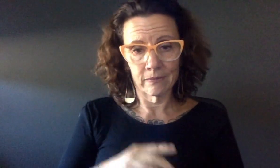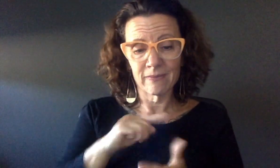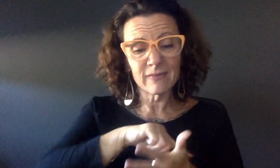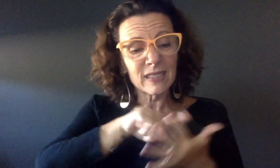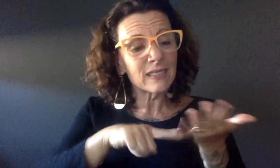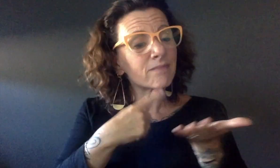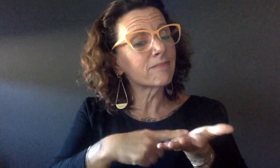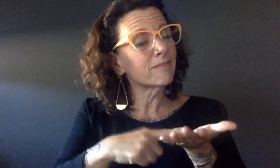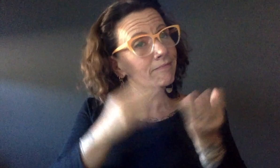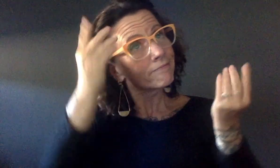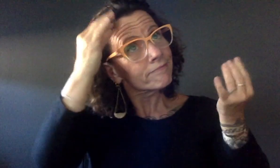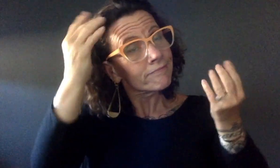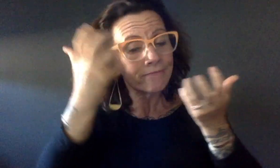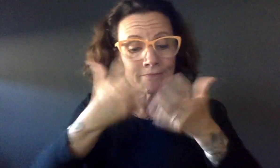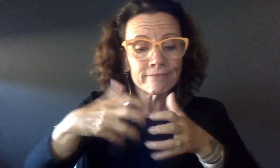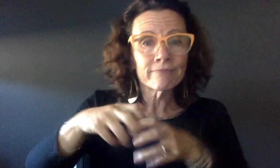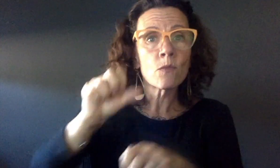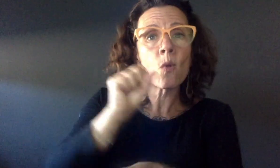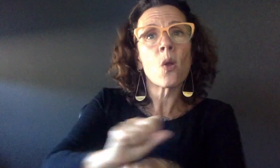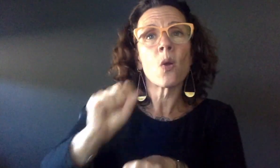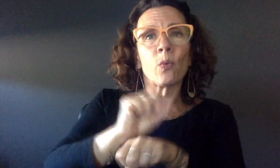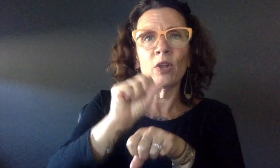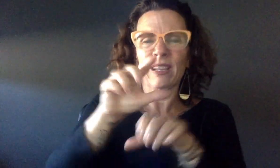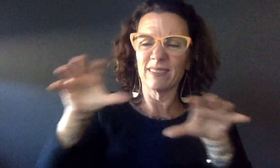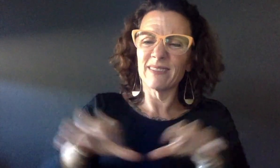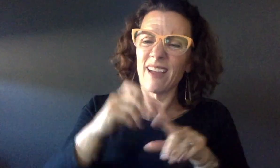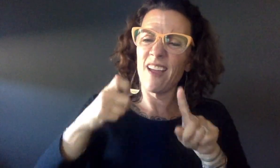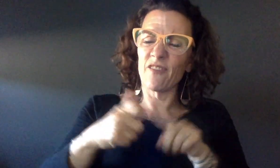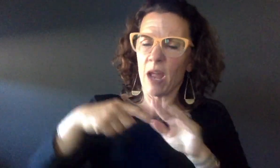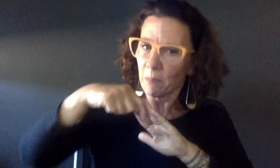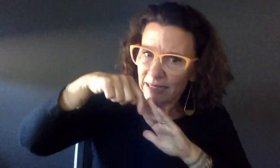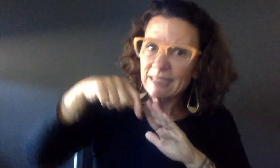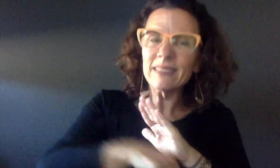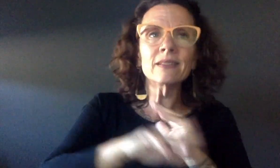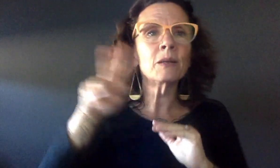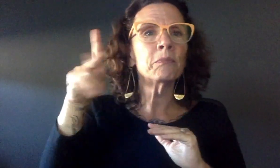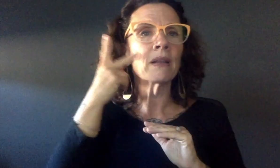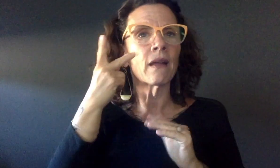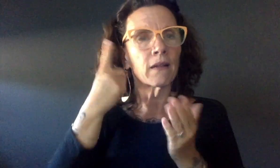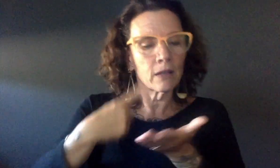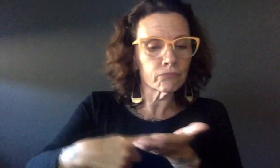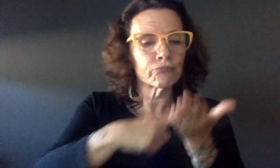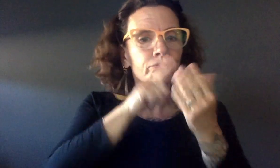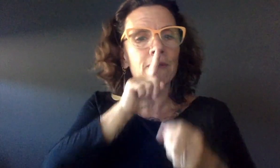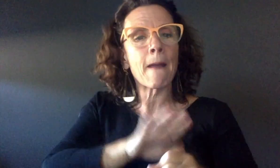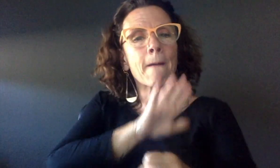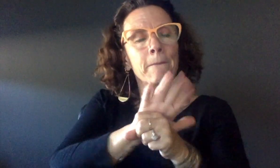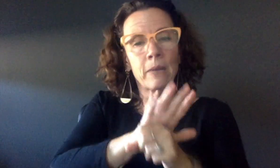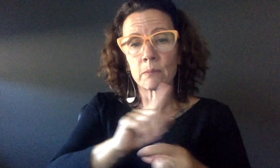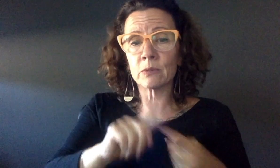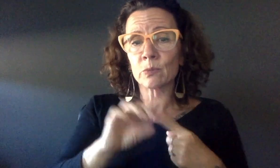This work is ideally done from a deeper political commitment to